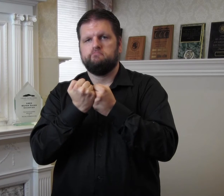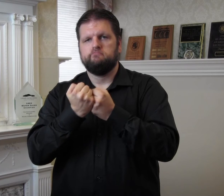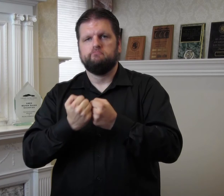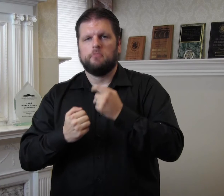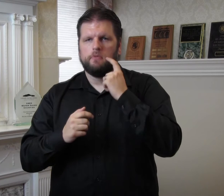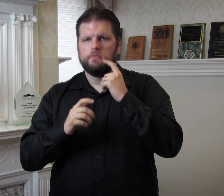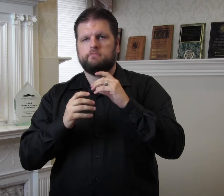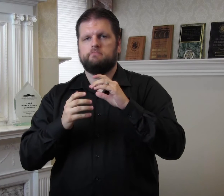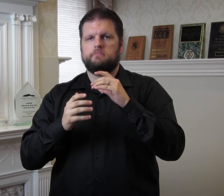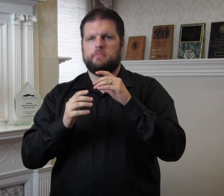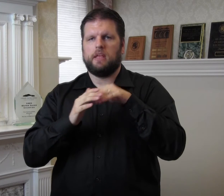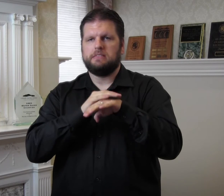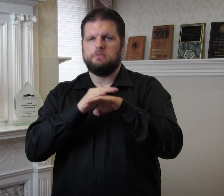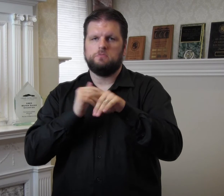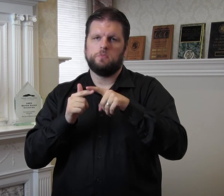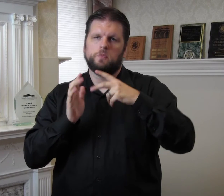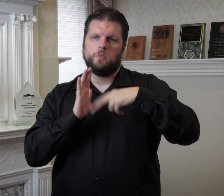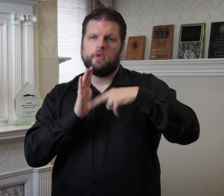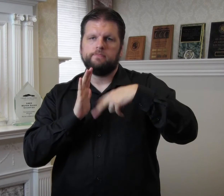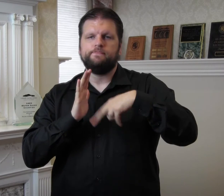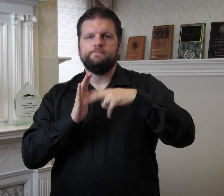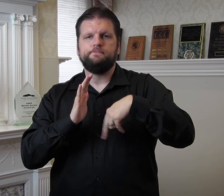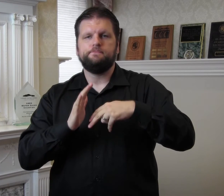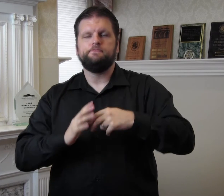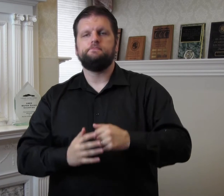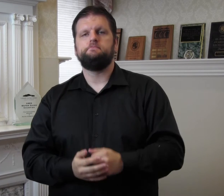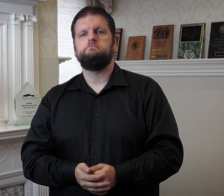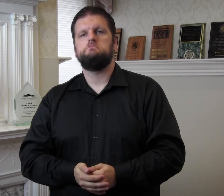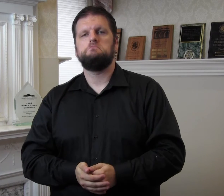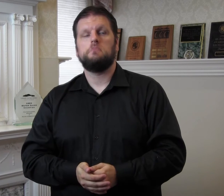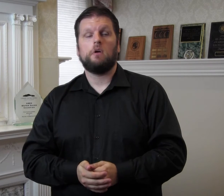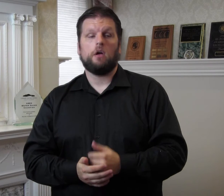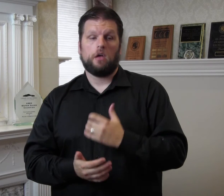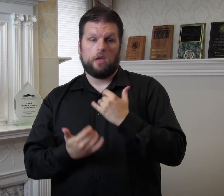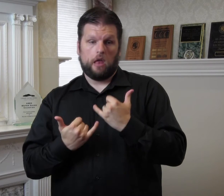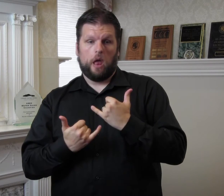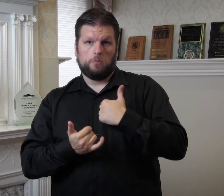I require more support for me to be able to access text.